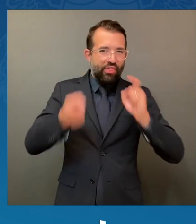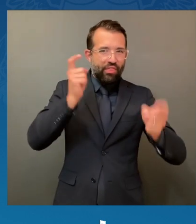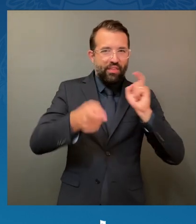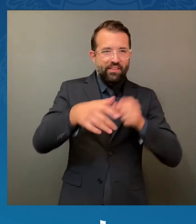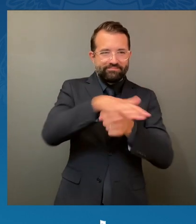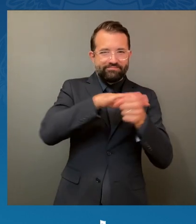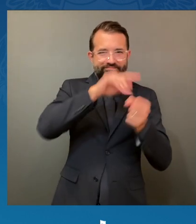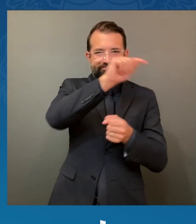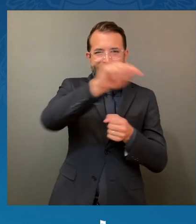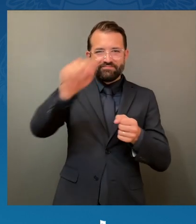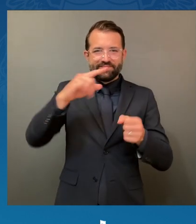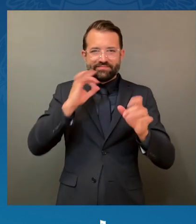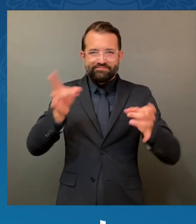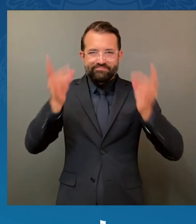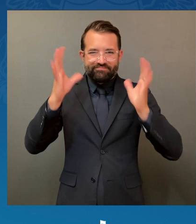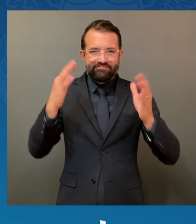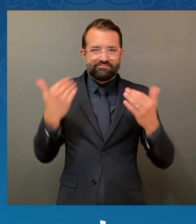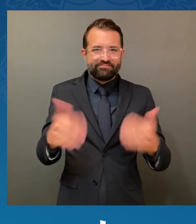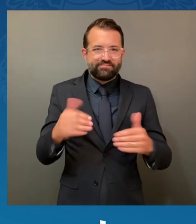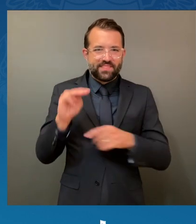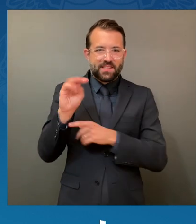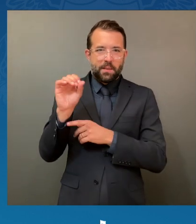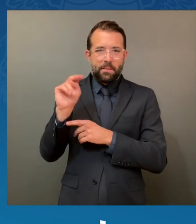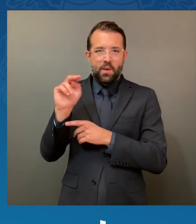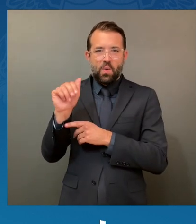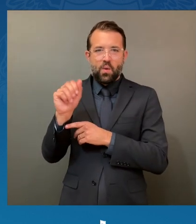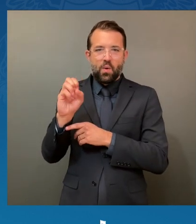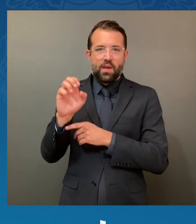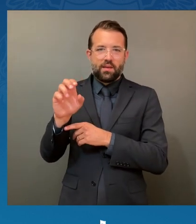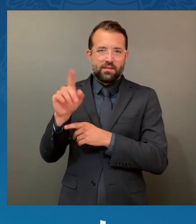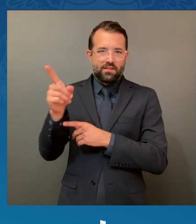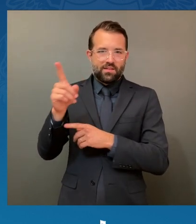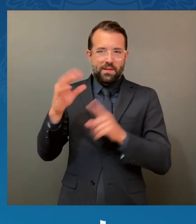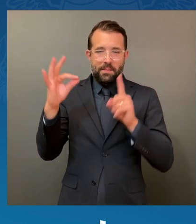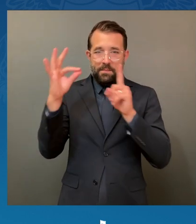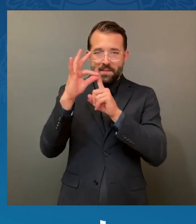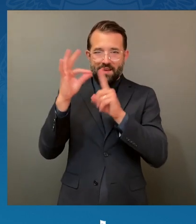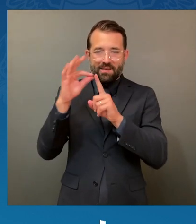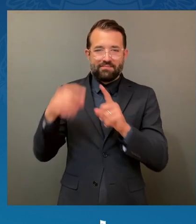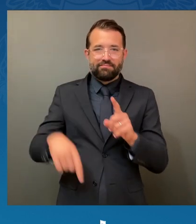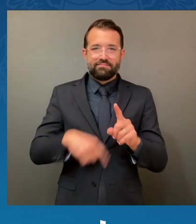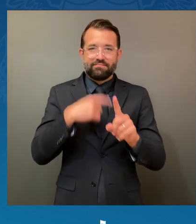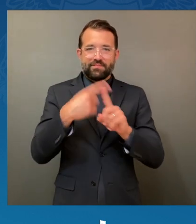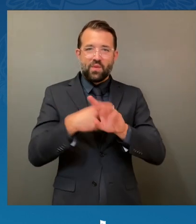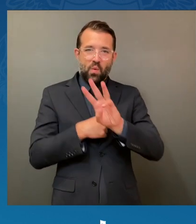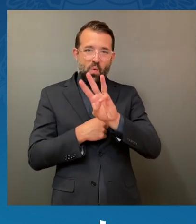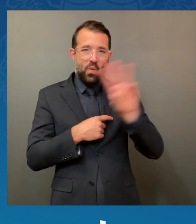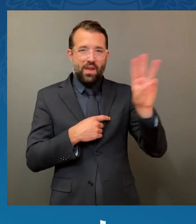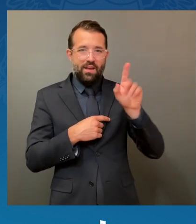to raging wildfires in the Pacific Northwest all directly affect human health and well-being.